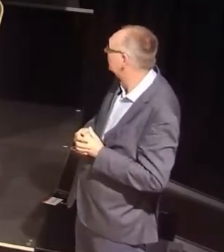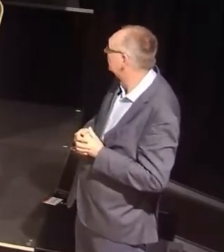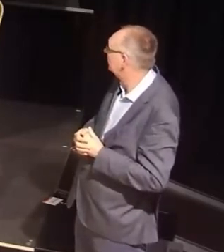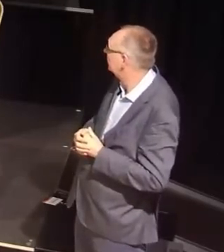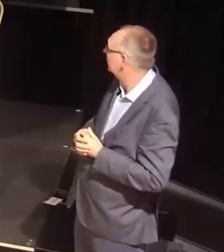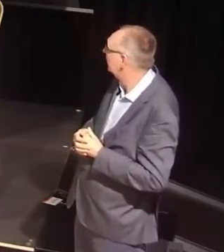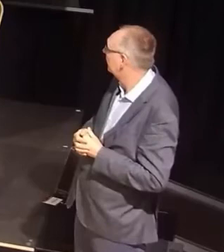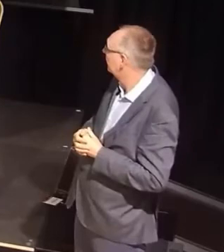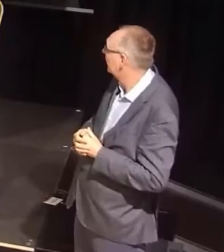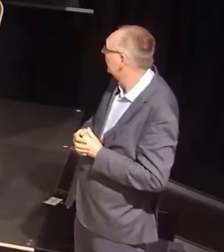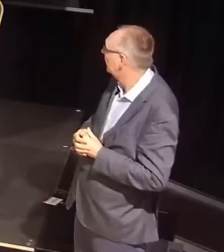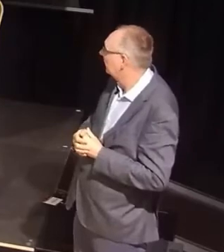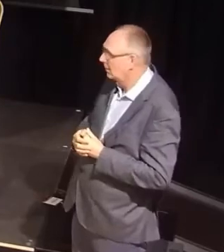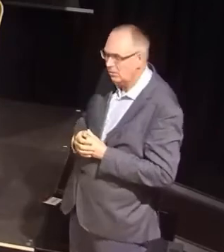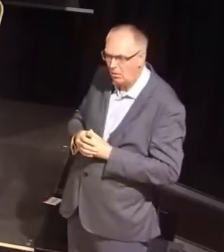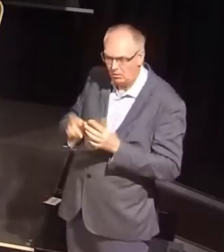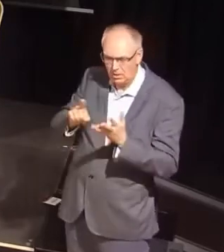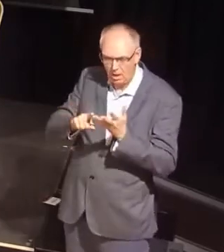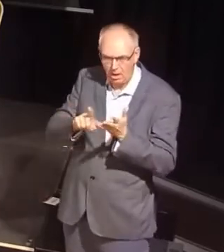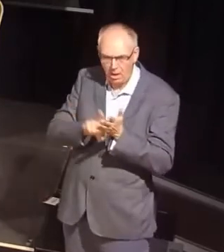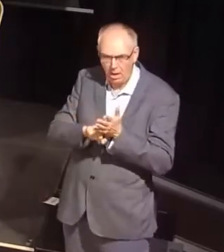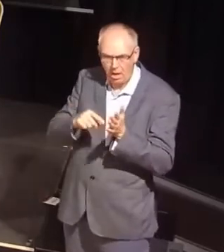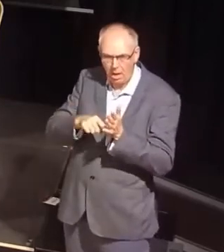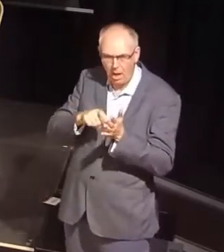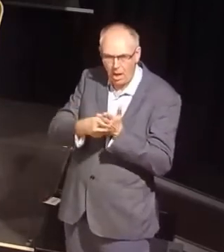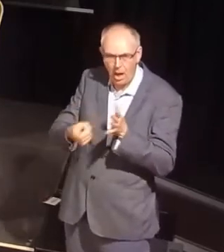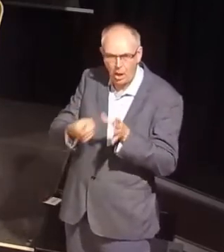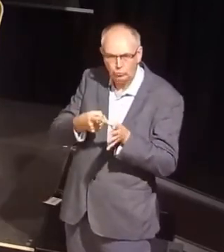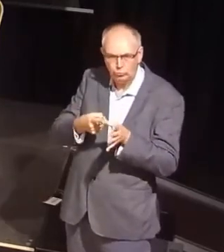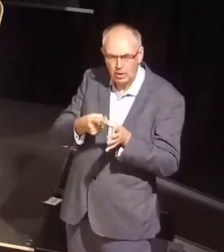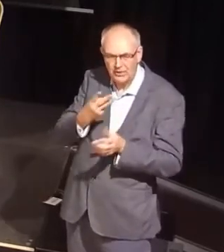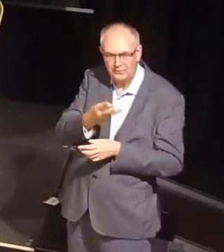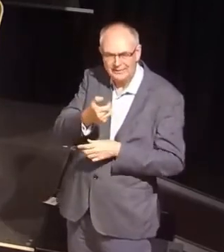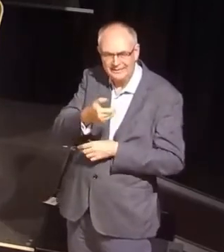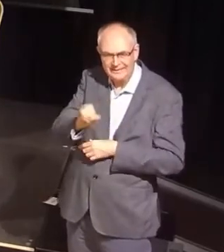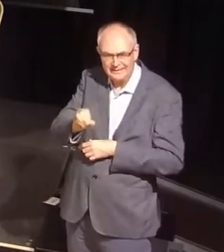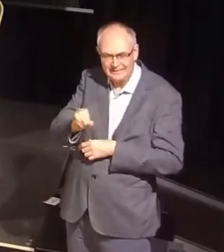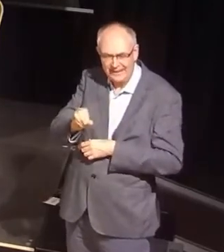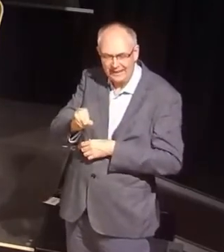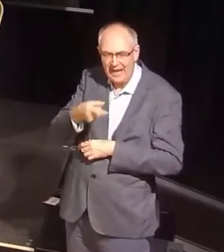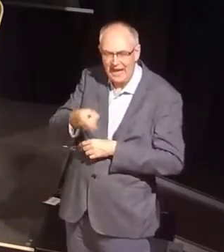UltraStik 360, yeah, that's the one. And large switch button to launch items